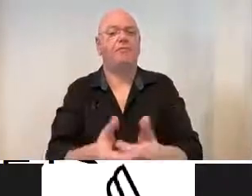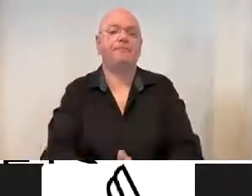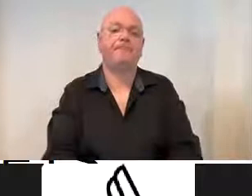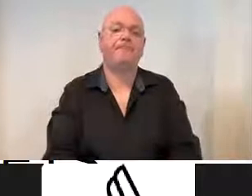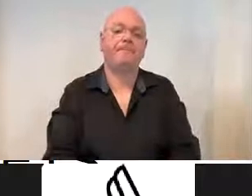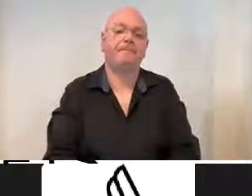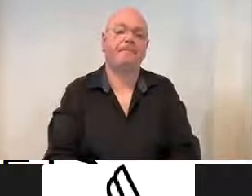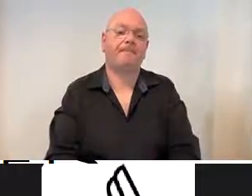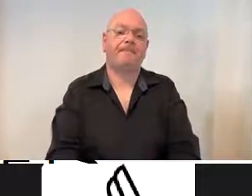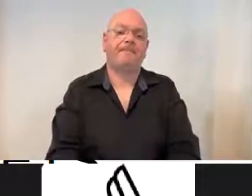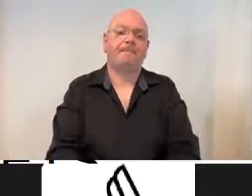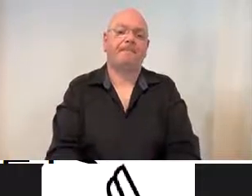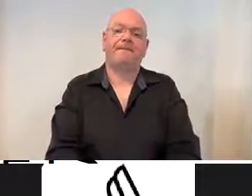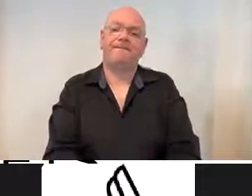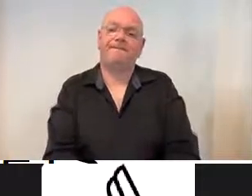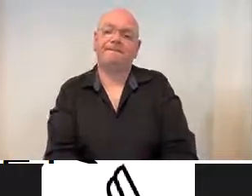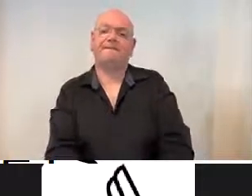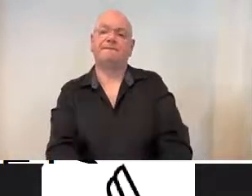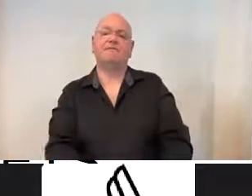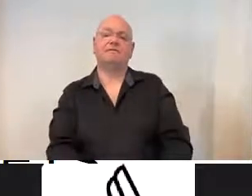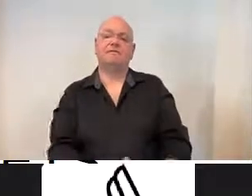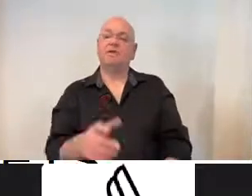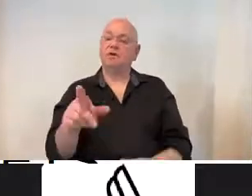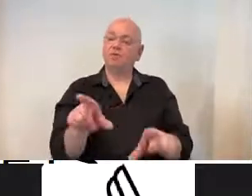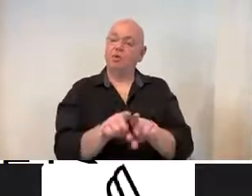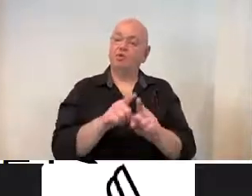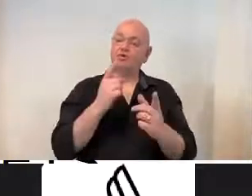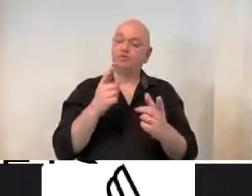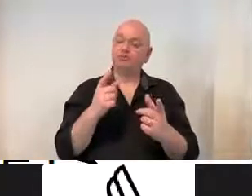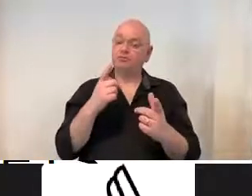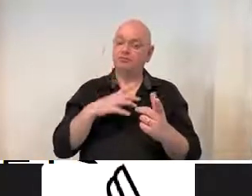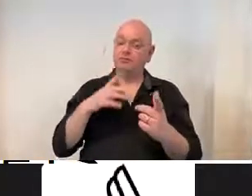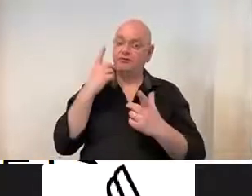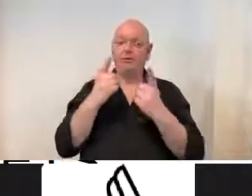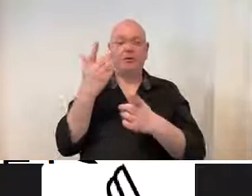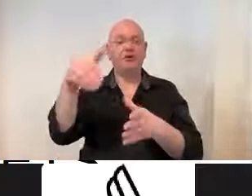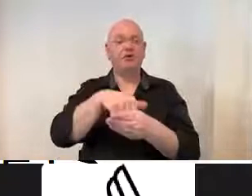size. We work in the most deprived areas in the country and that's where the creativity is most in need